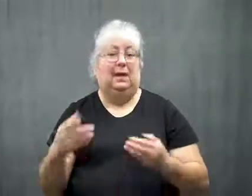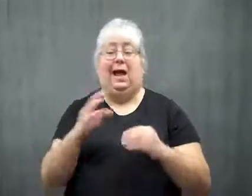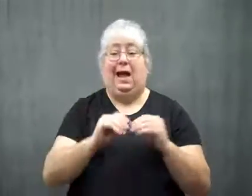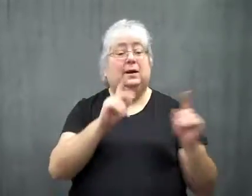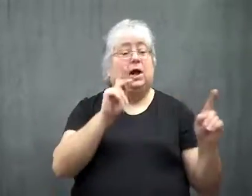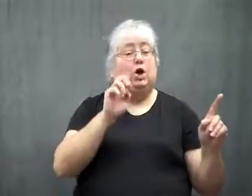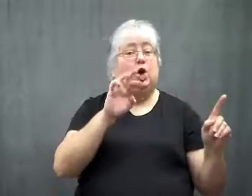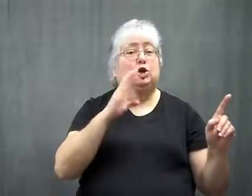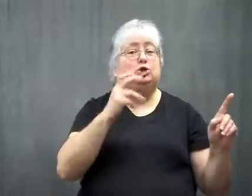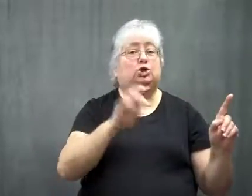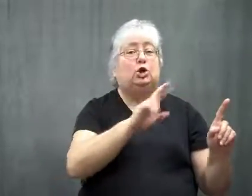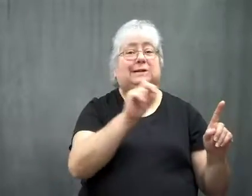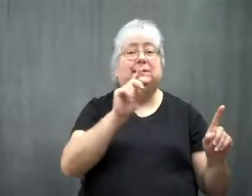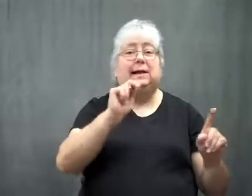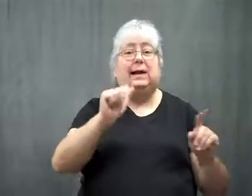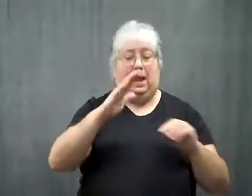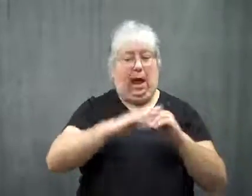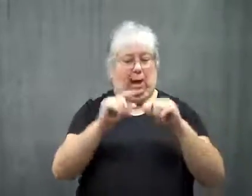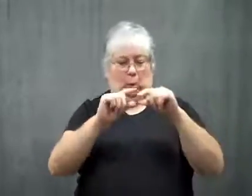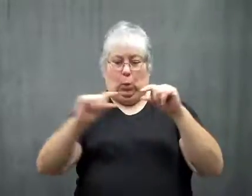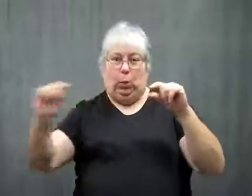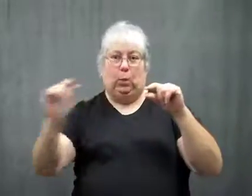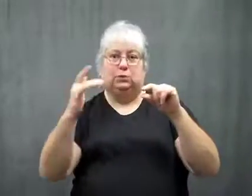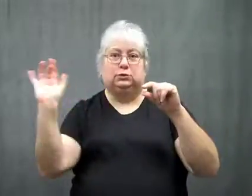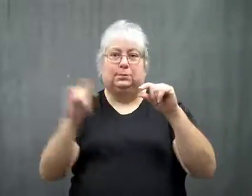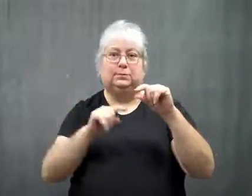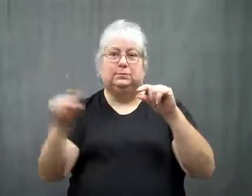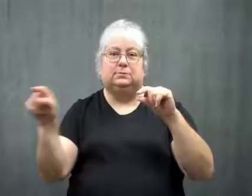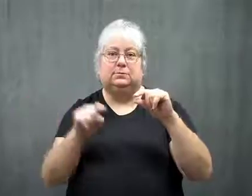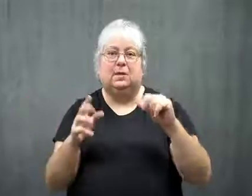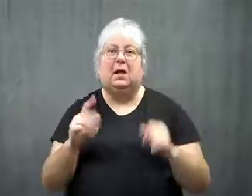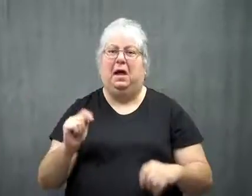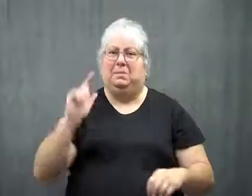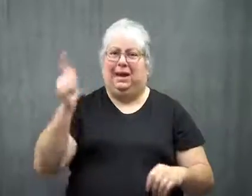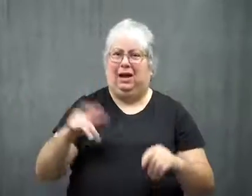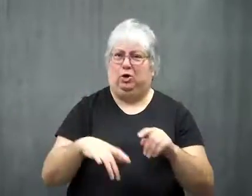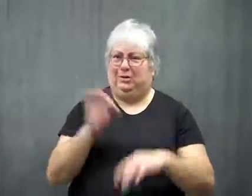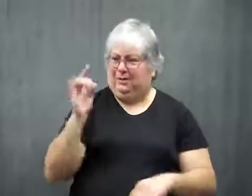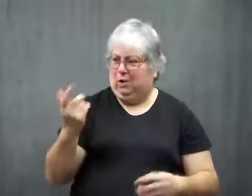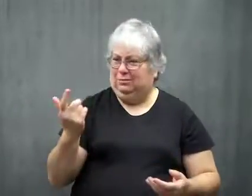Kercher's DNA was on the blade.